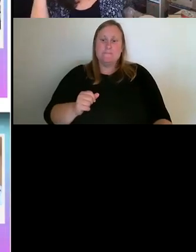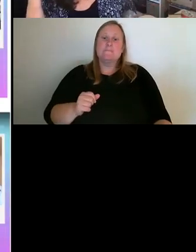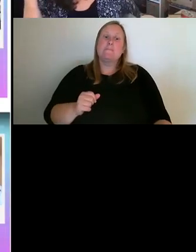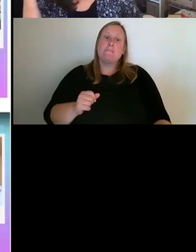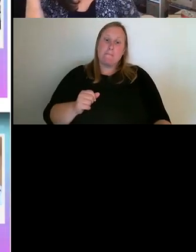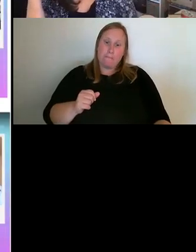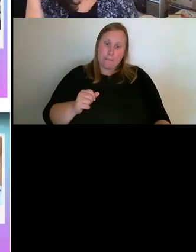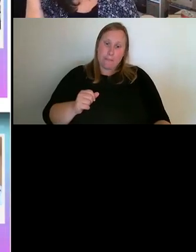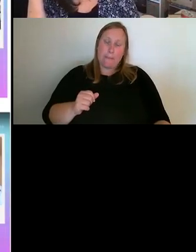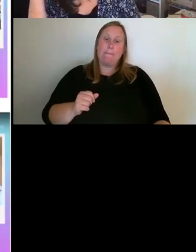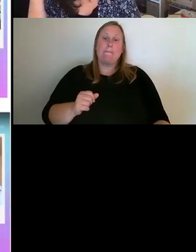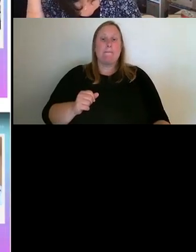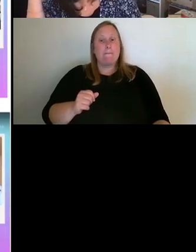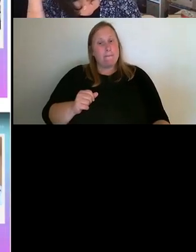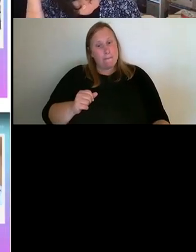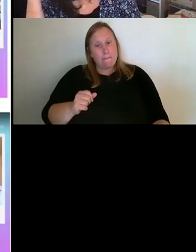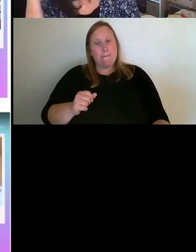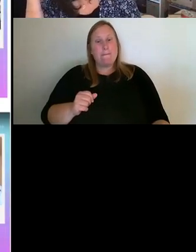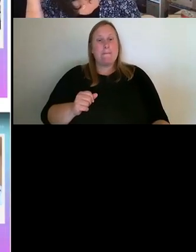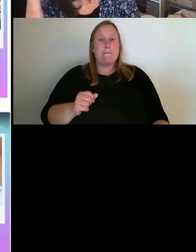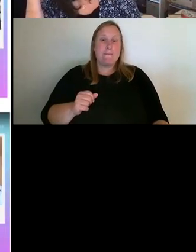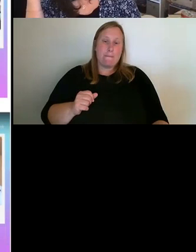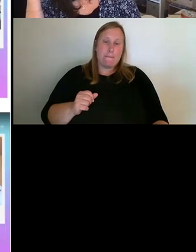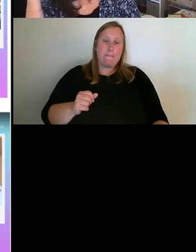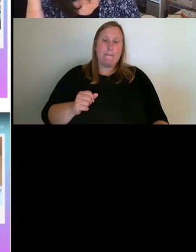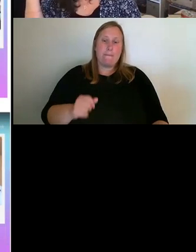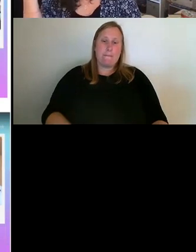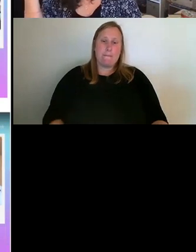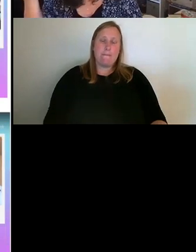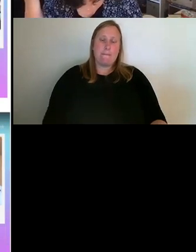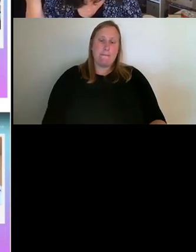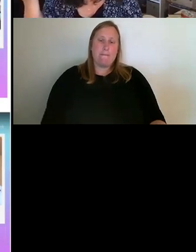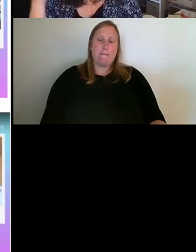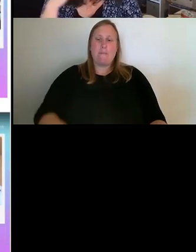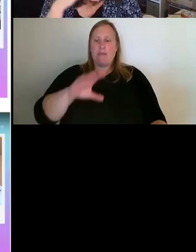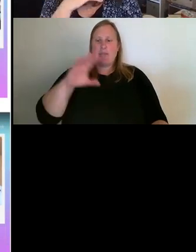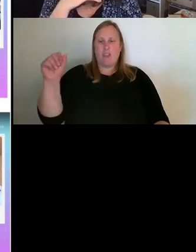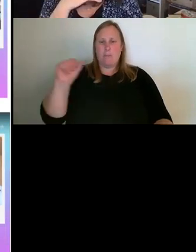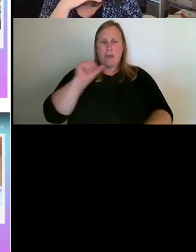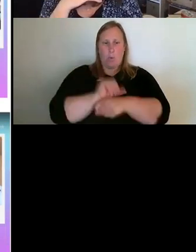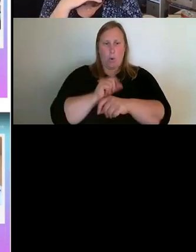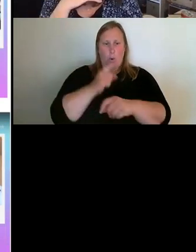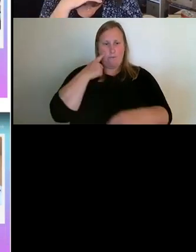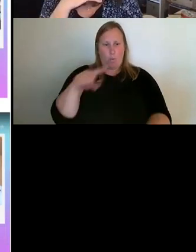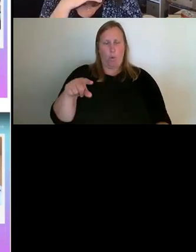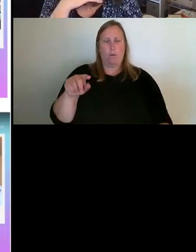Oh, yeah? The company I work for, Deque, we threw a